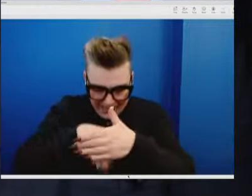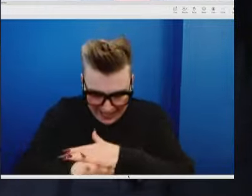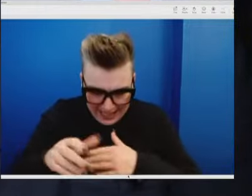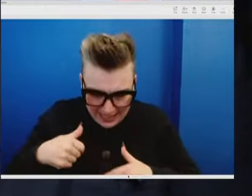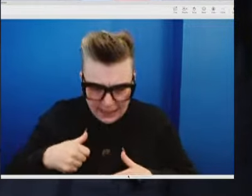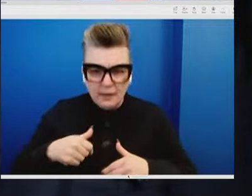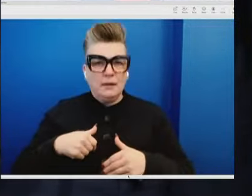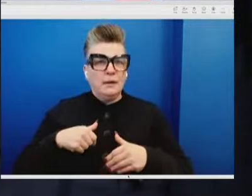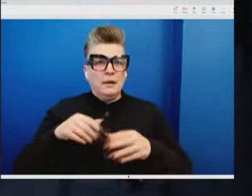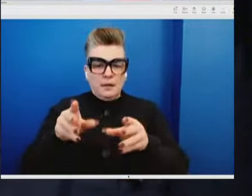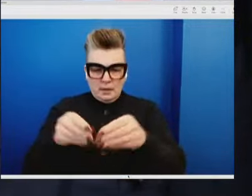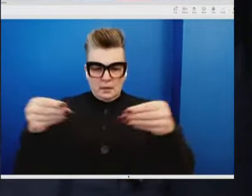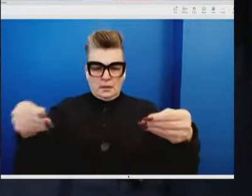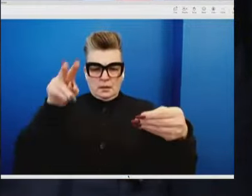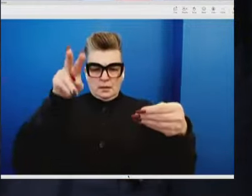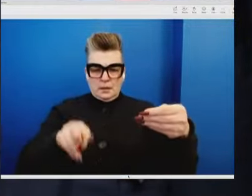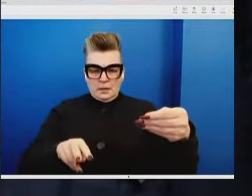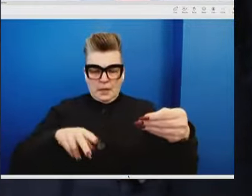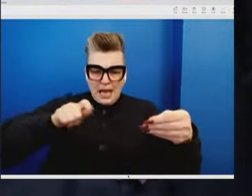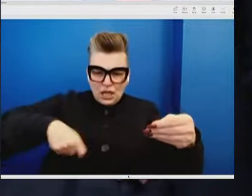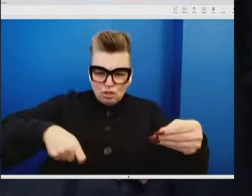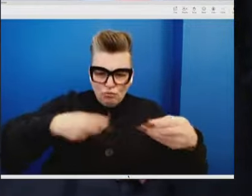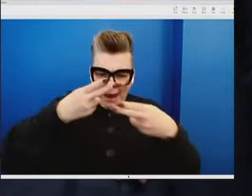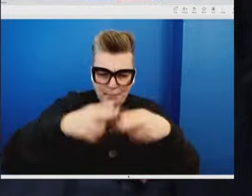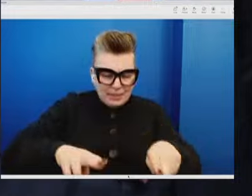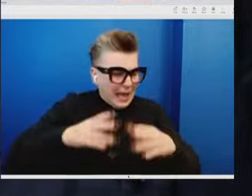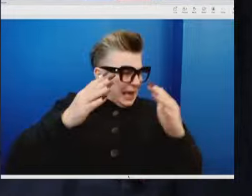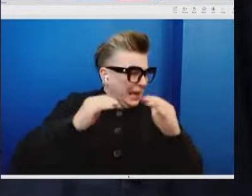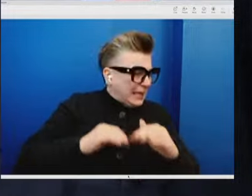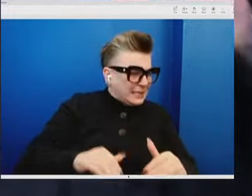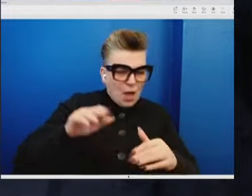the waffles. And they'll be able to pick and choose accordingly, but the pricing has been